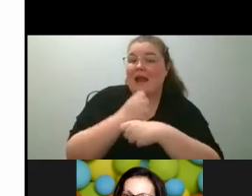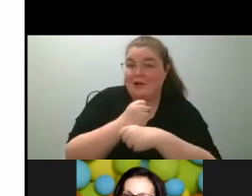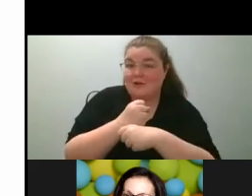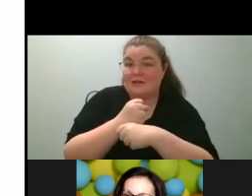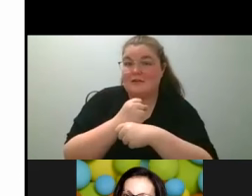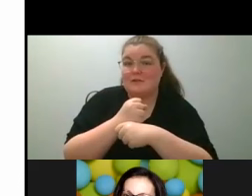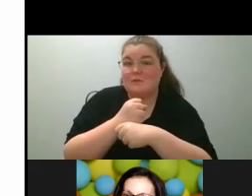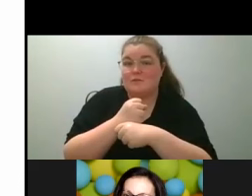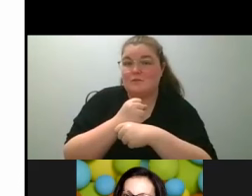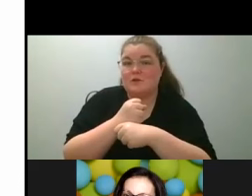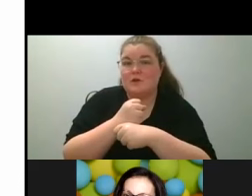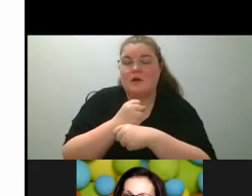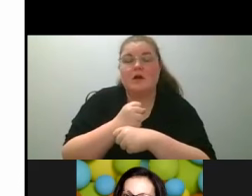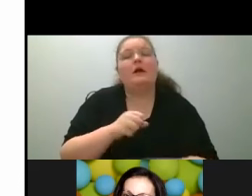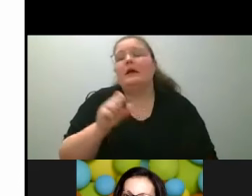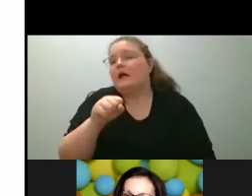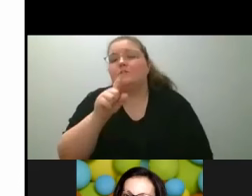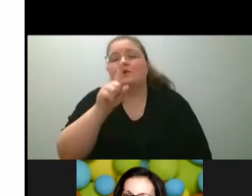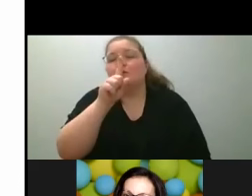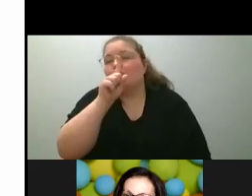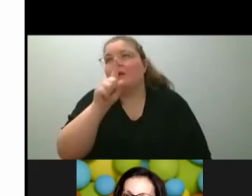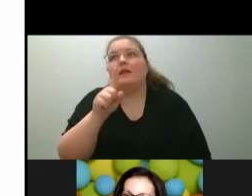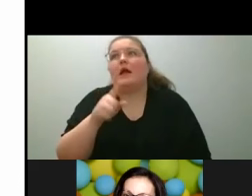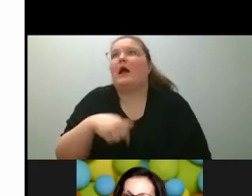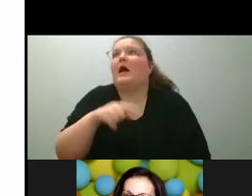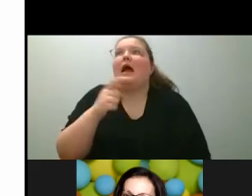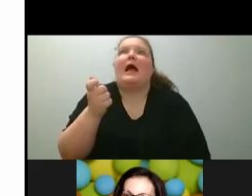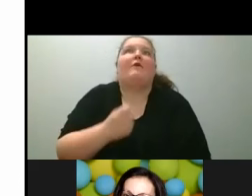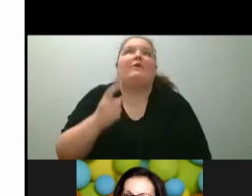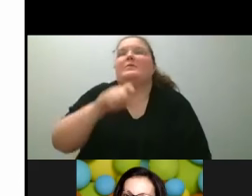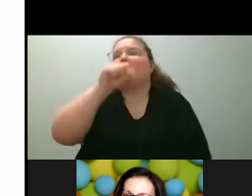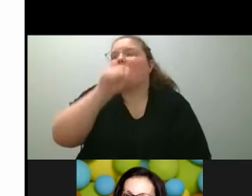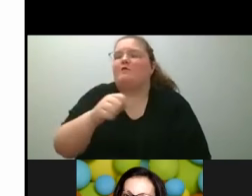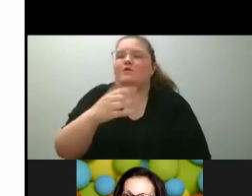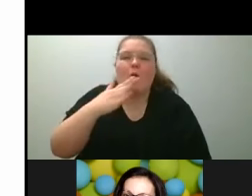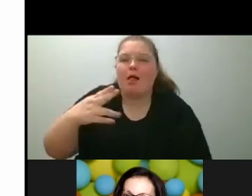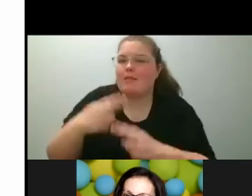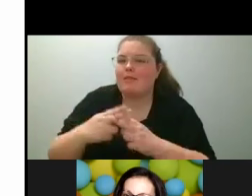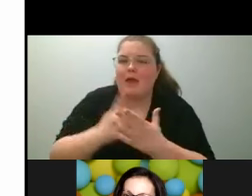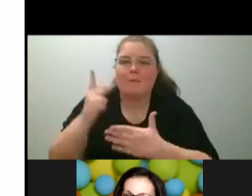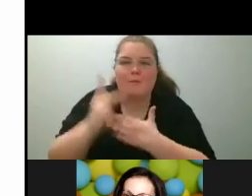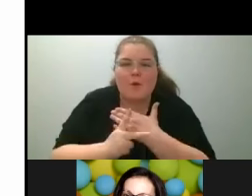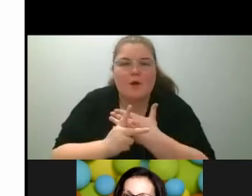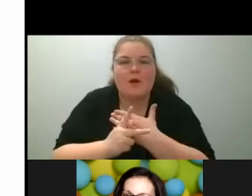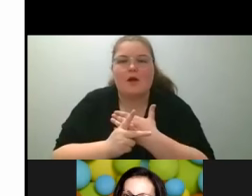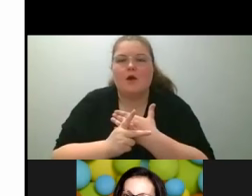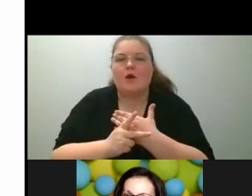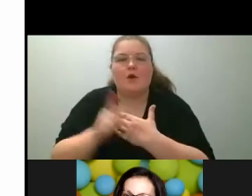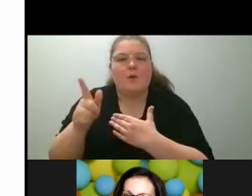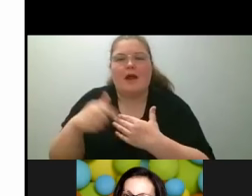Who doesn't love a well-named program, right? Especially when you have such sweet acronym for it.